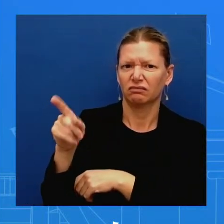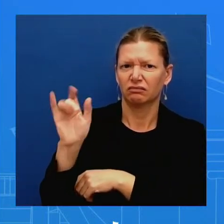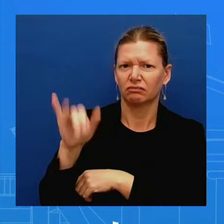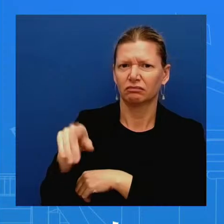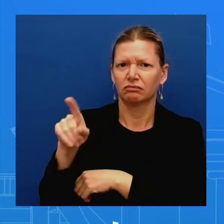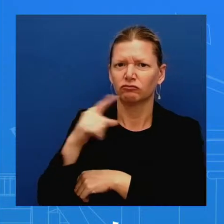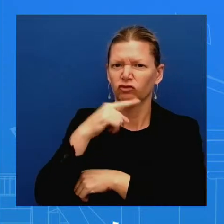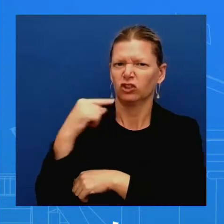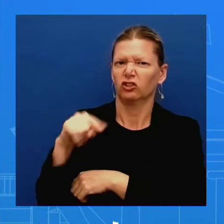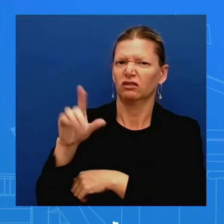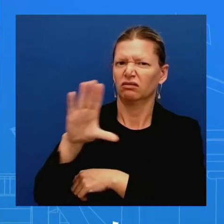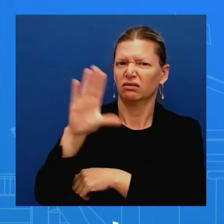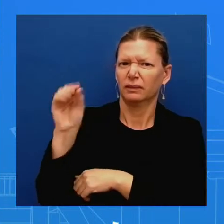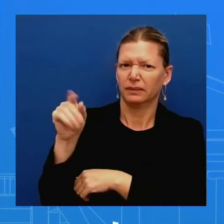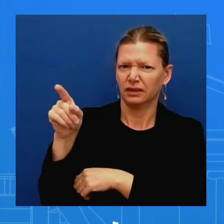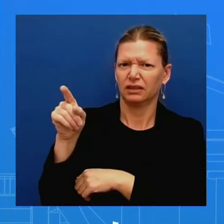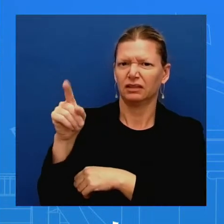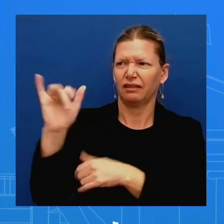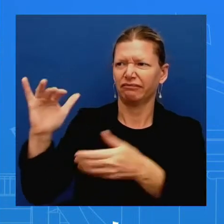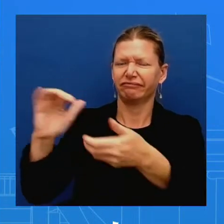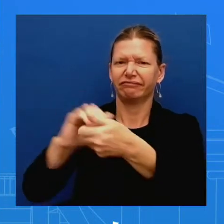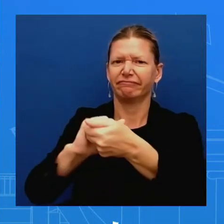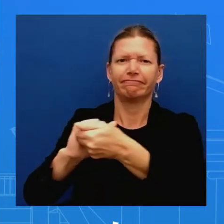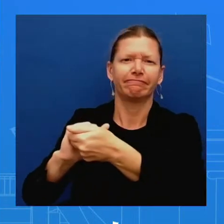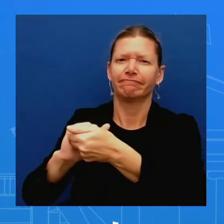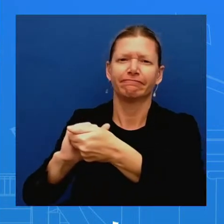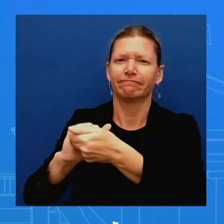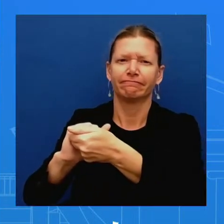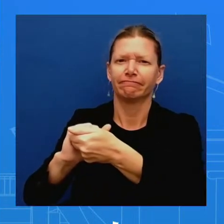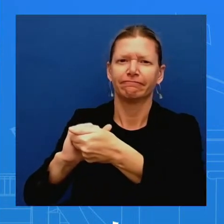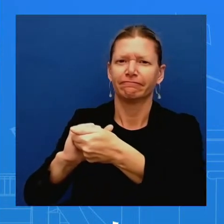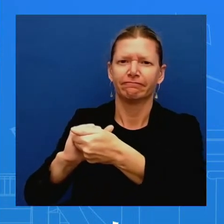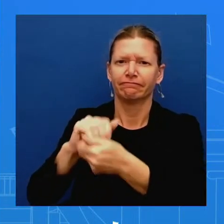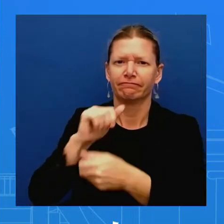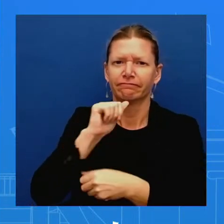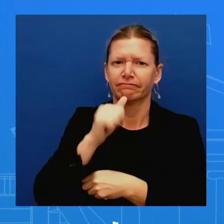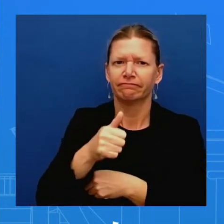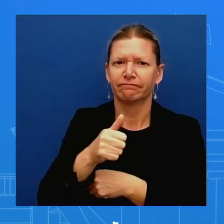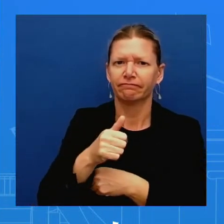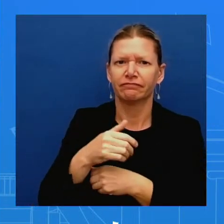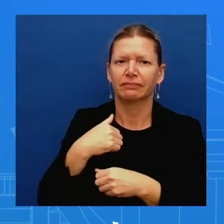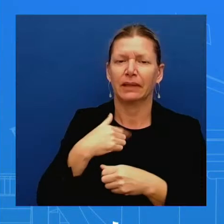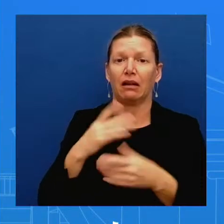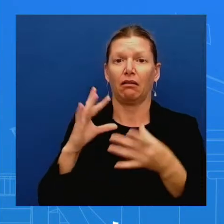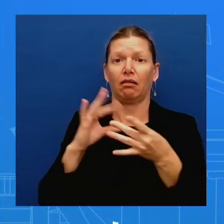The Press: Okay. And one on Israel by extension. The Hou- -- Ms. Jean-Pierre: Okay. The Press: The Houthis have threatened more actions against ships